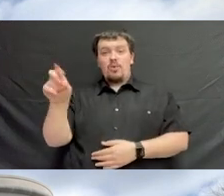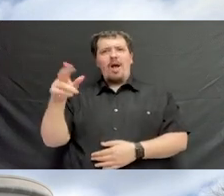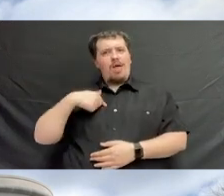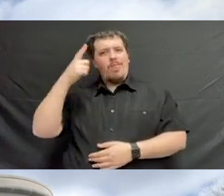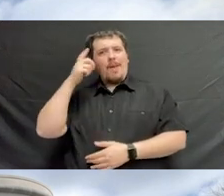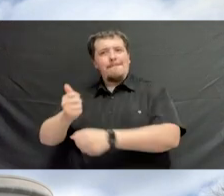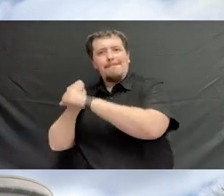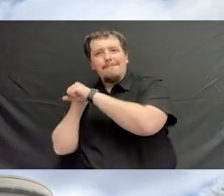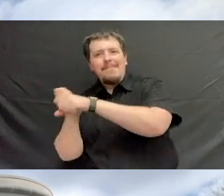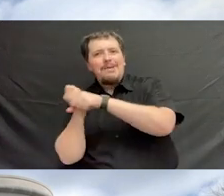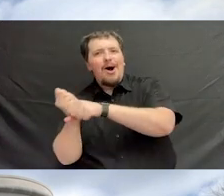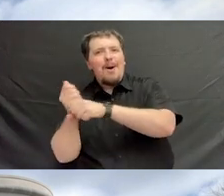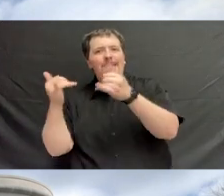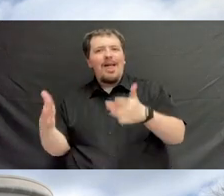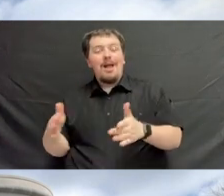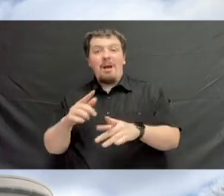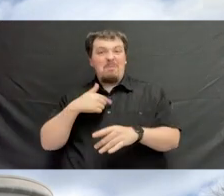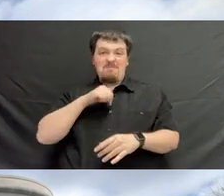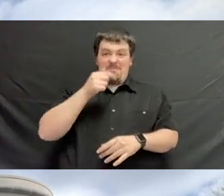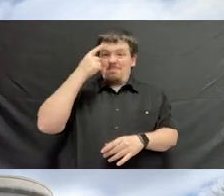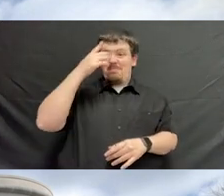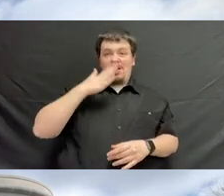I did not think I was gonna be an actor, but my life changed right there